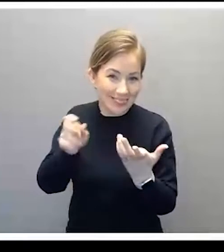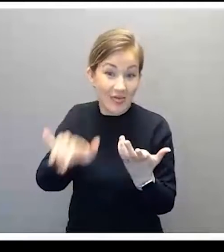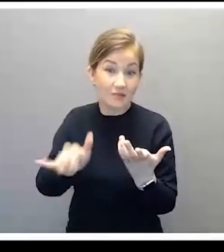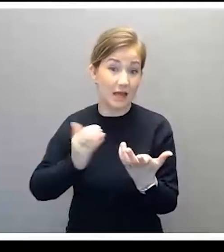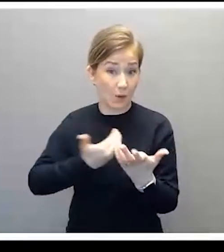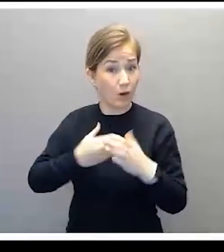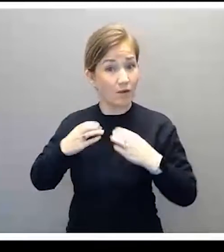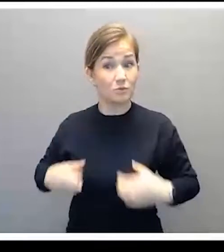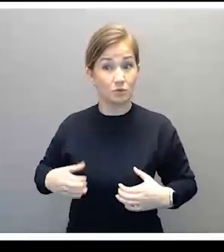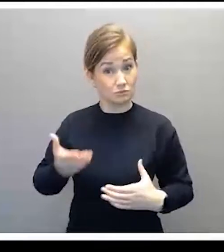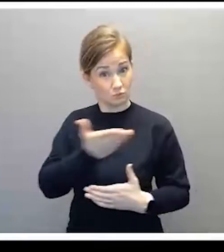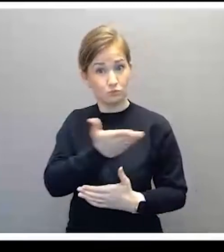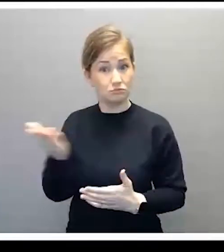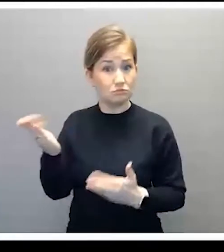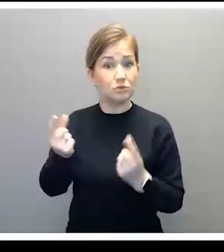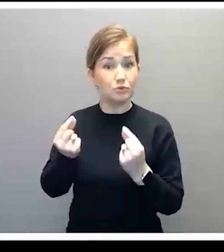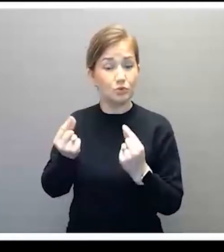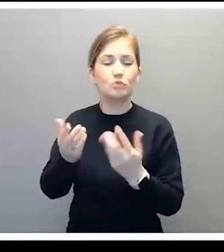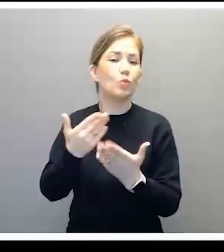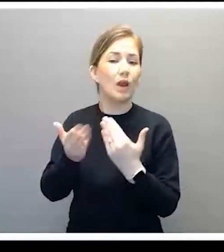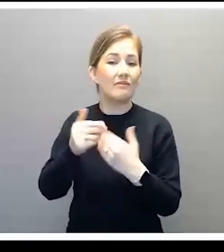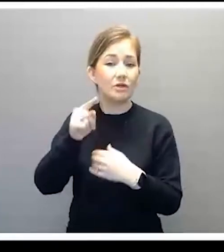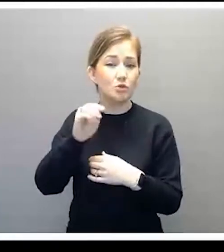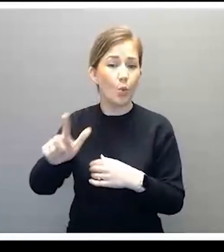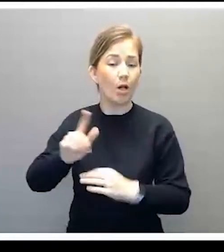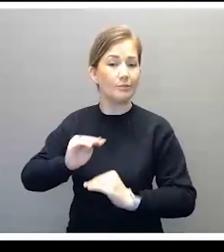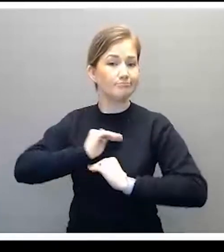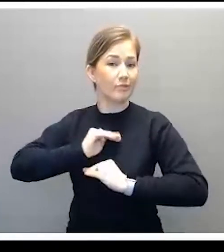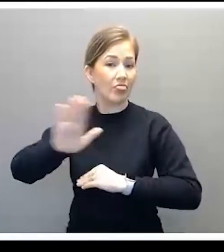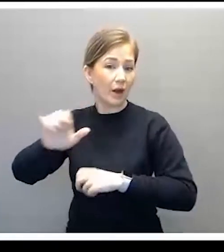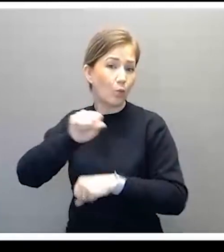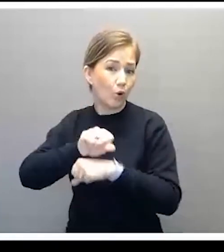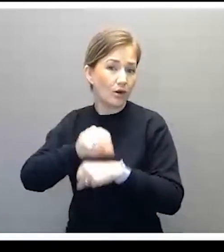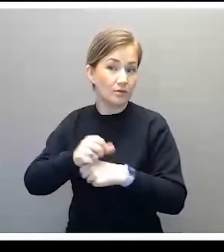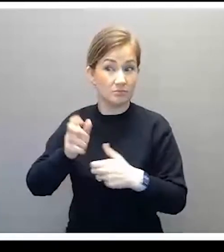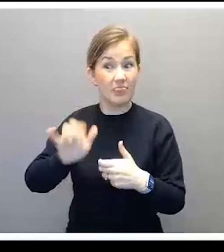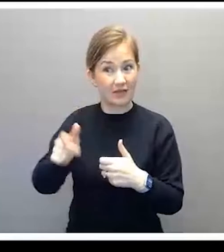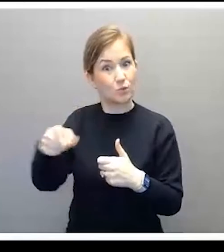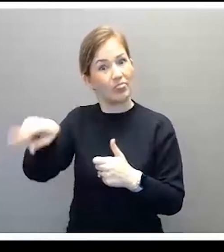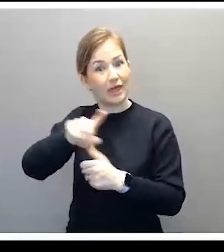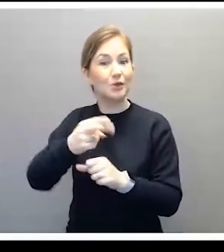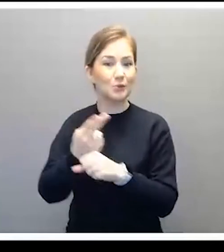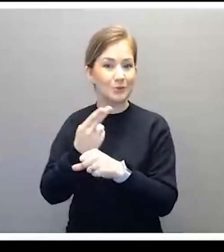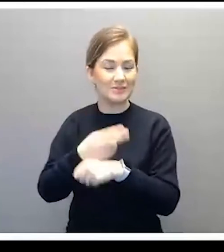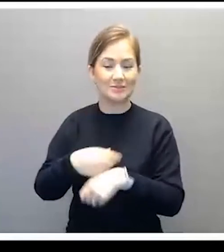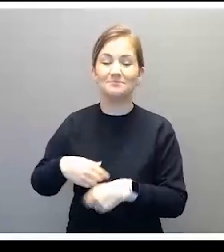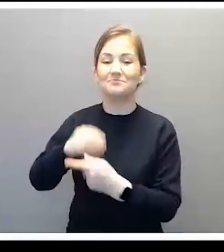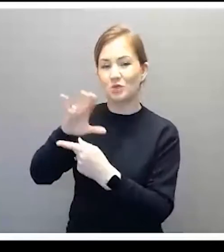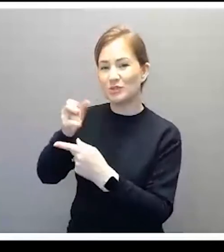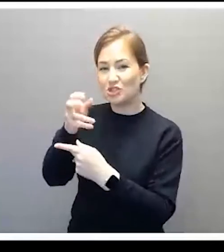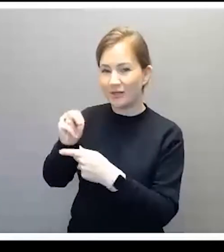They end up using the tools that gets the job done, I guess. I think the way that I like to describe it is,